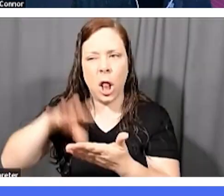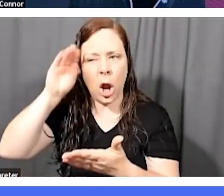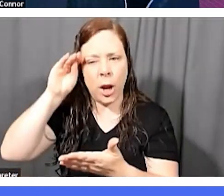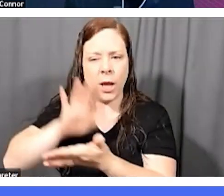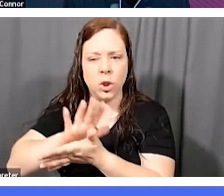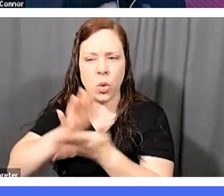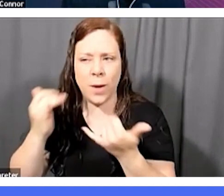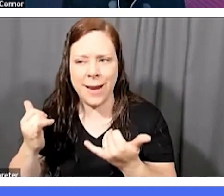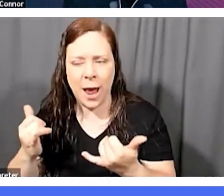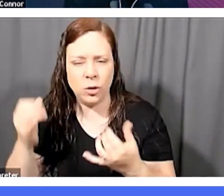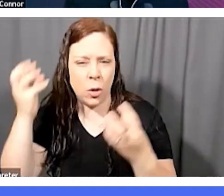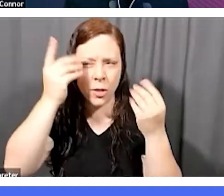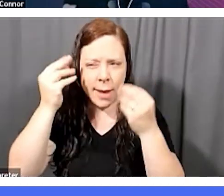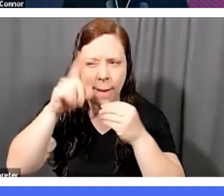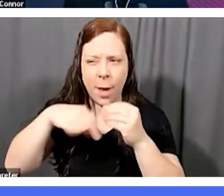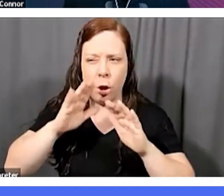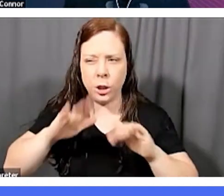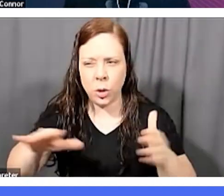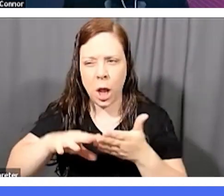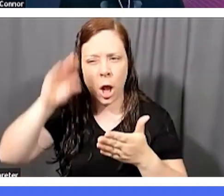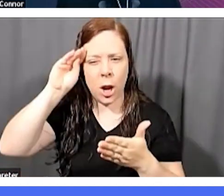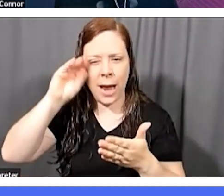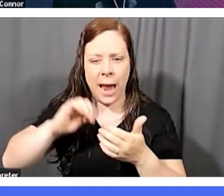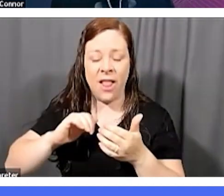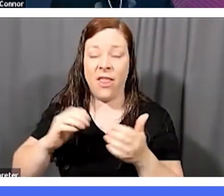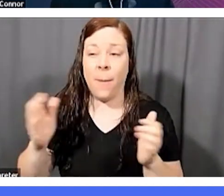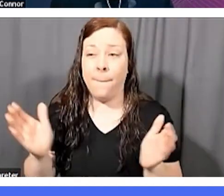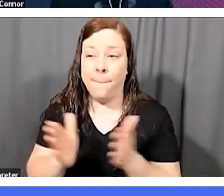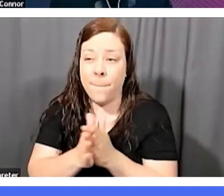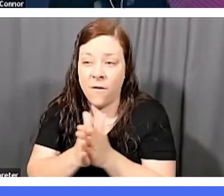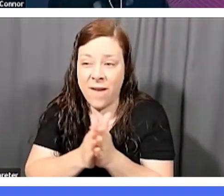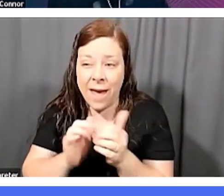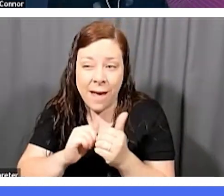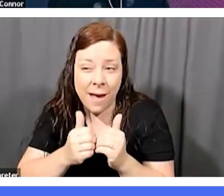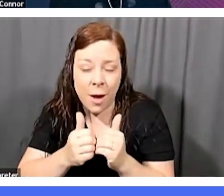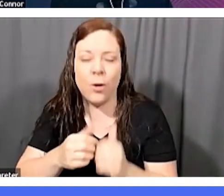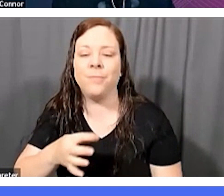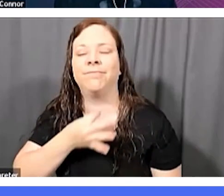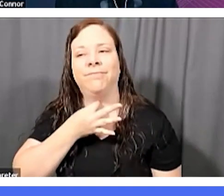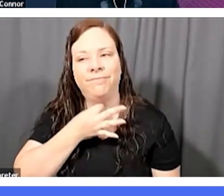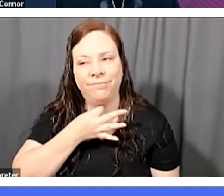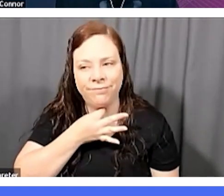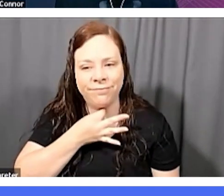that children learn, they are motivated by curiosity. Picture your four year old who is,